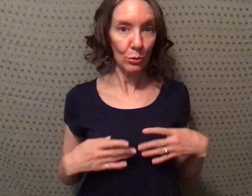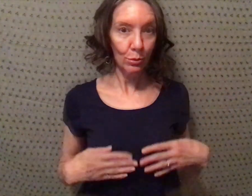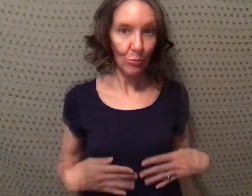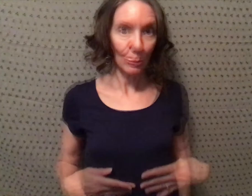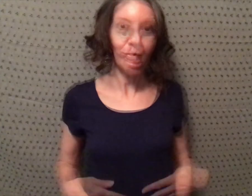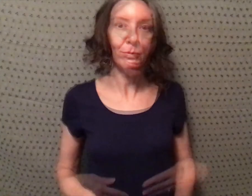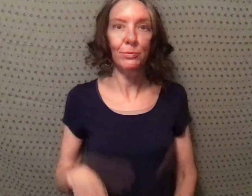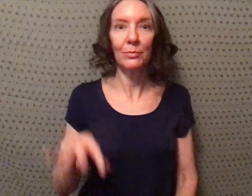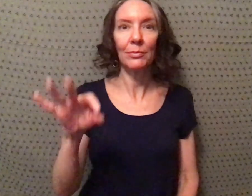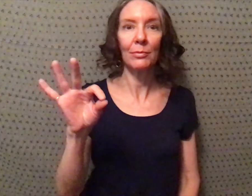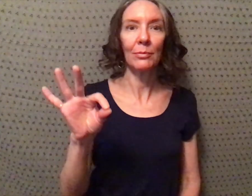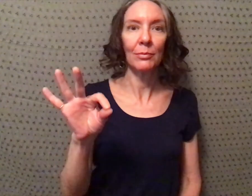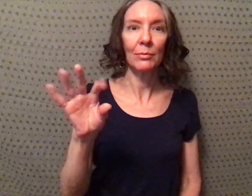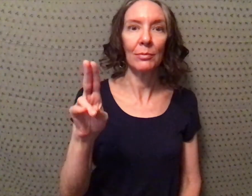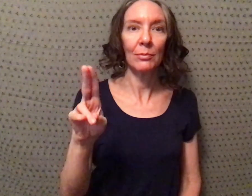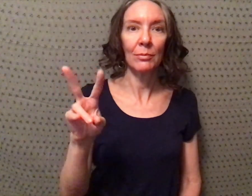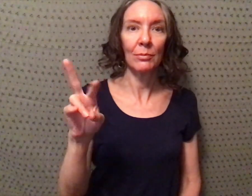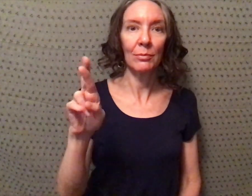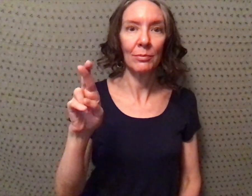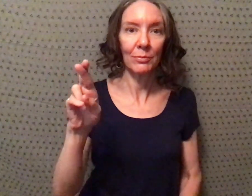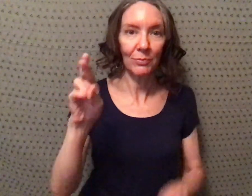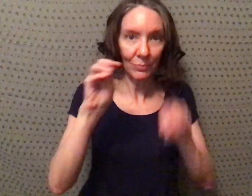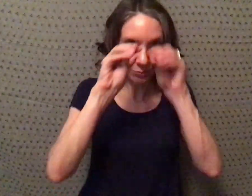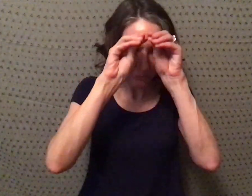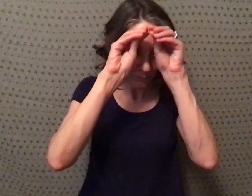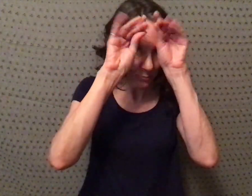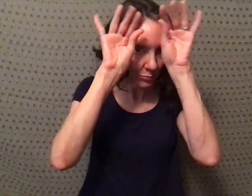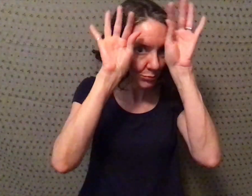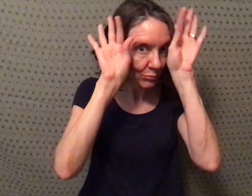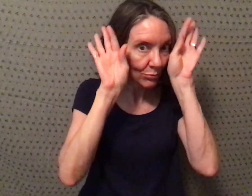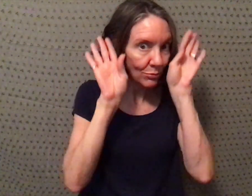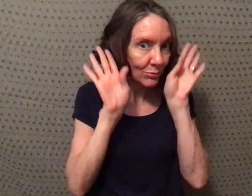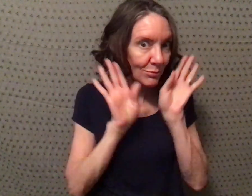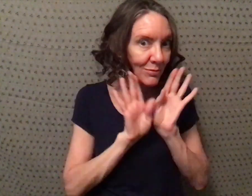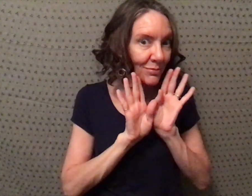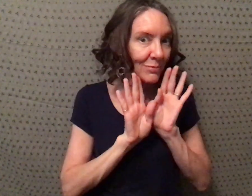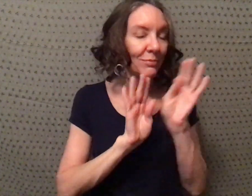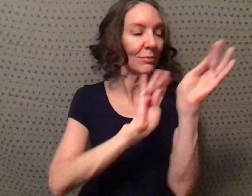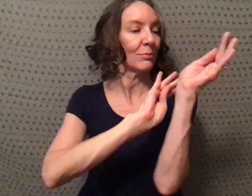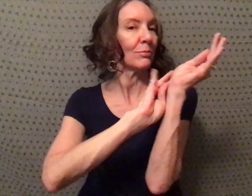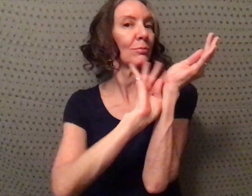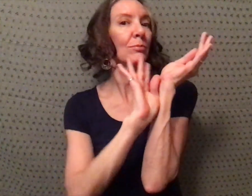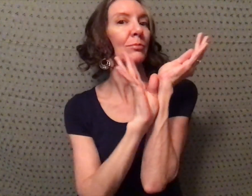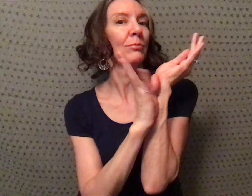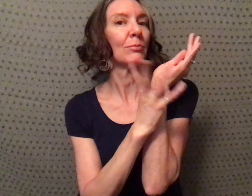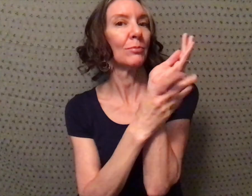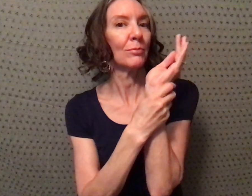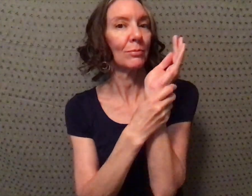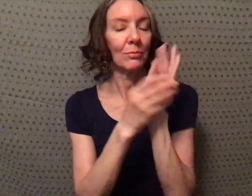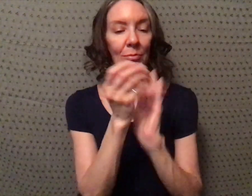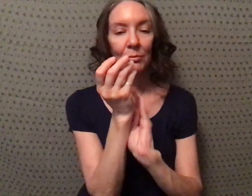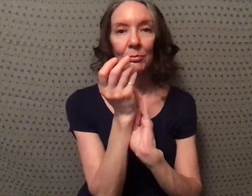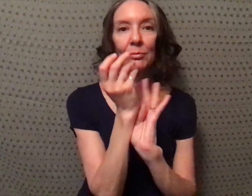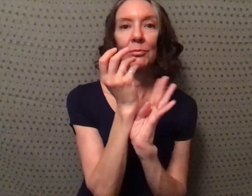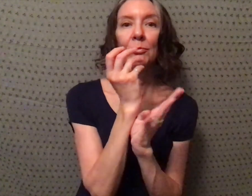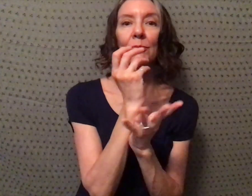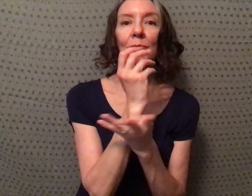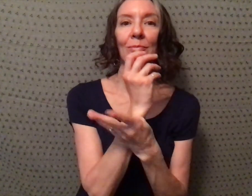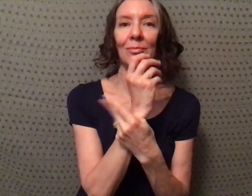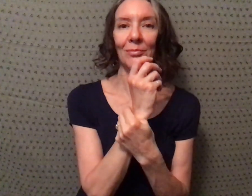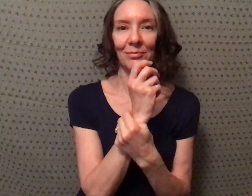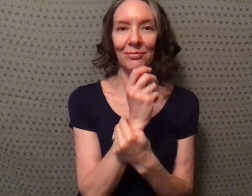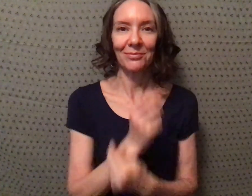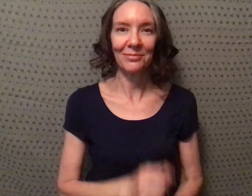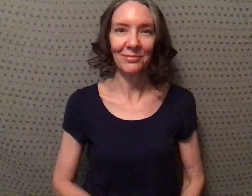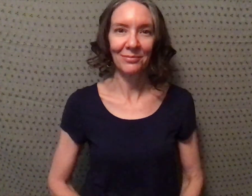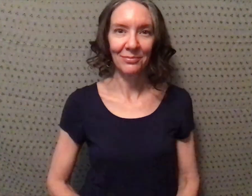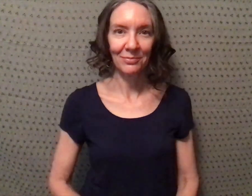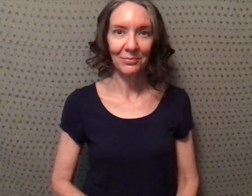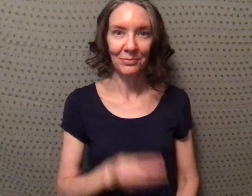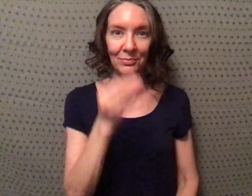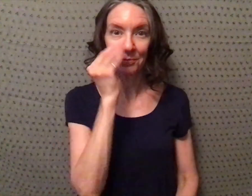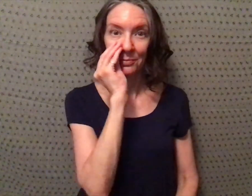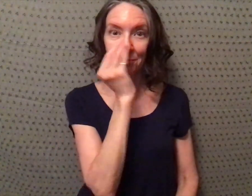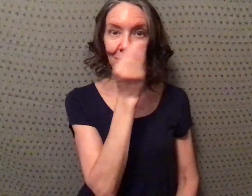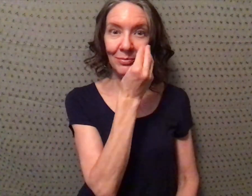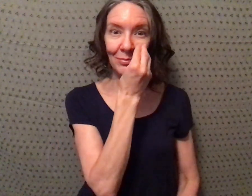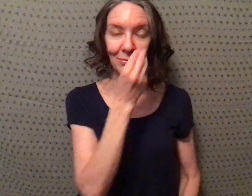ruffles, fur around a hood, or on the cuffs,